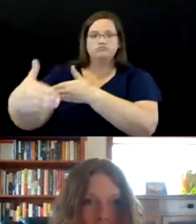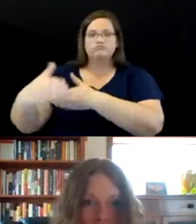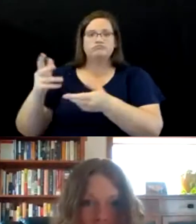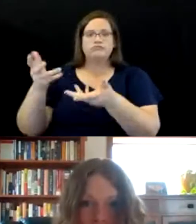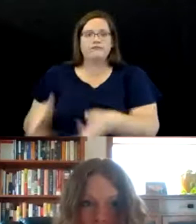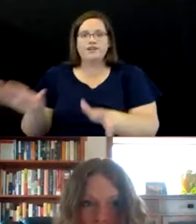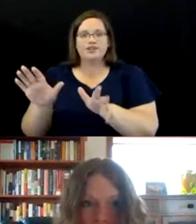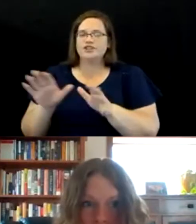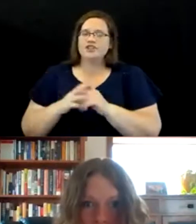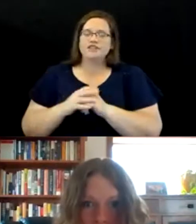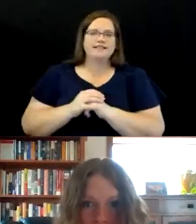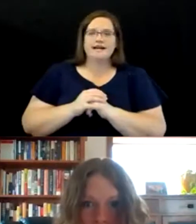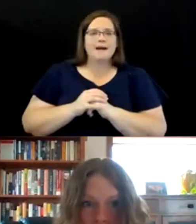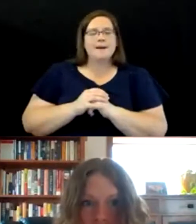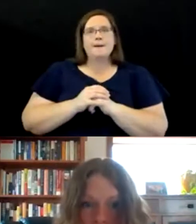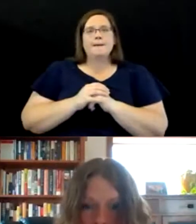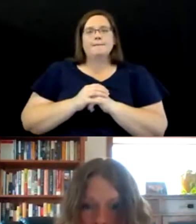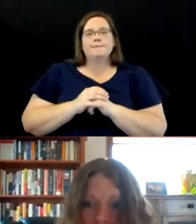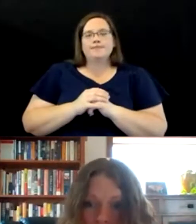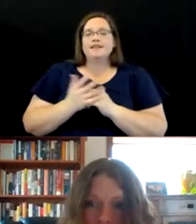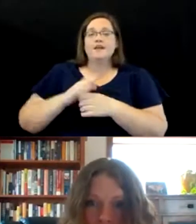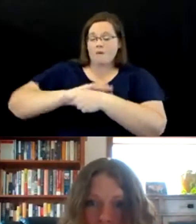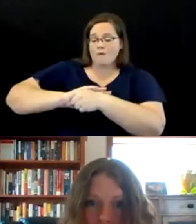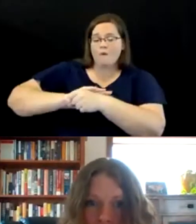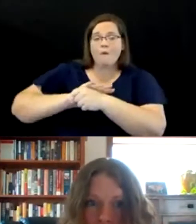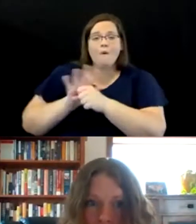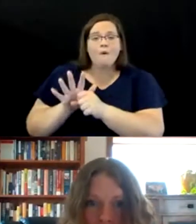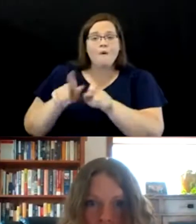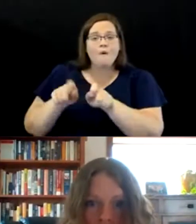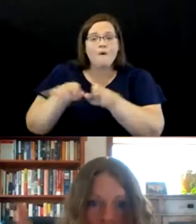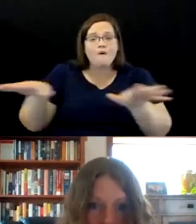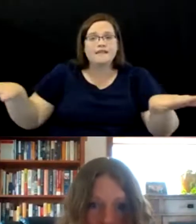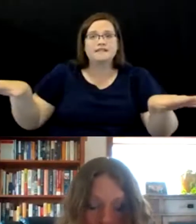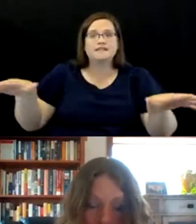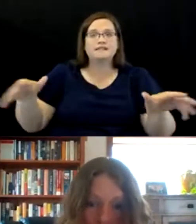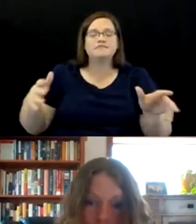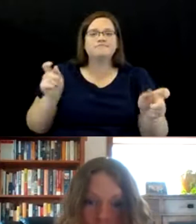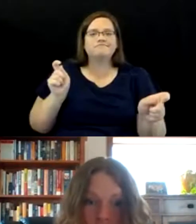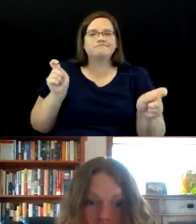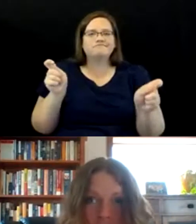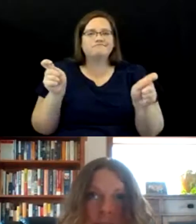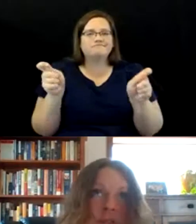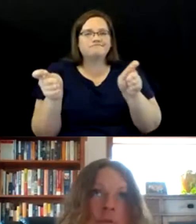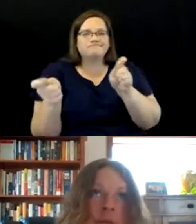is -- the COVID pandemic is evolving. What we're looking to do here